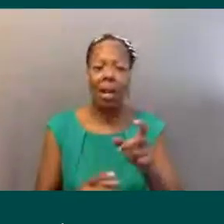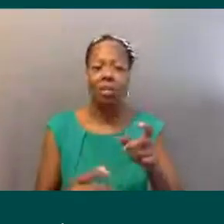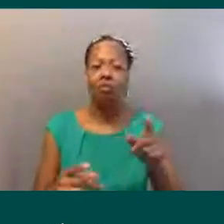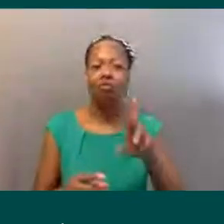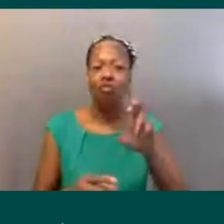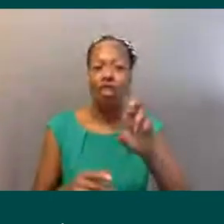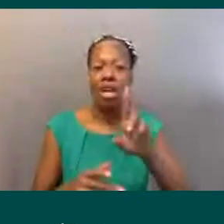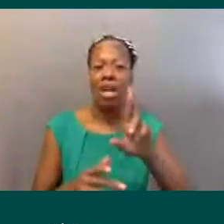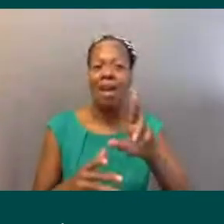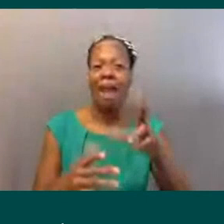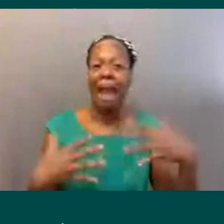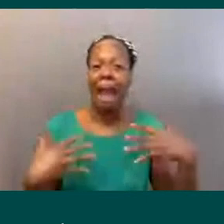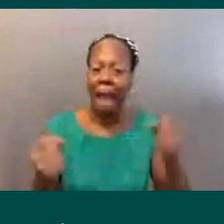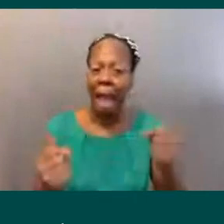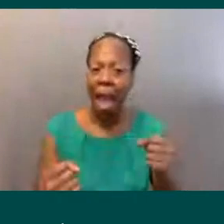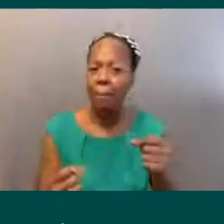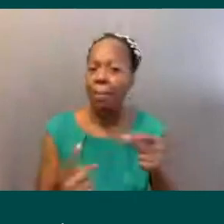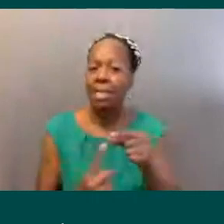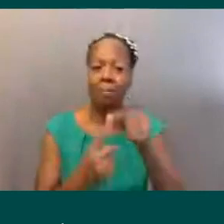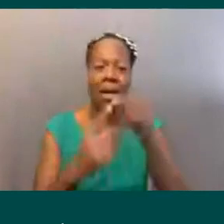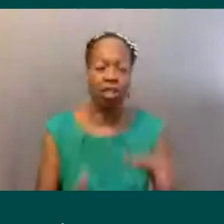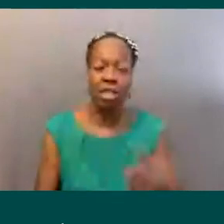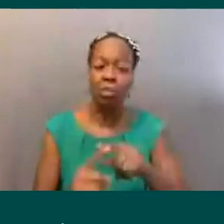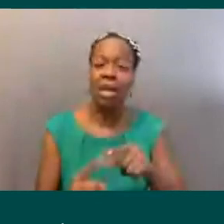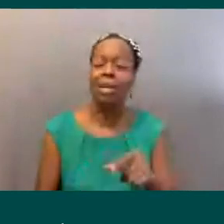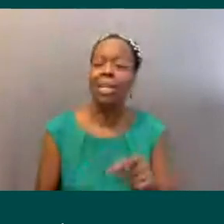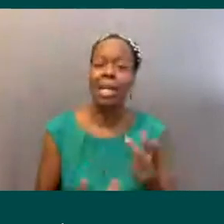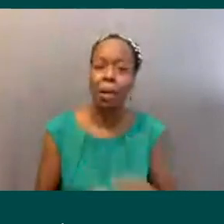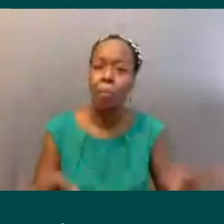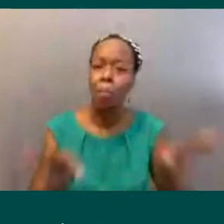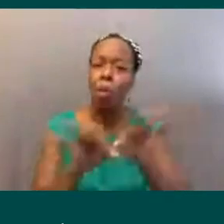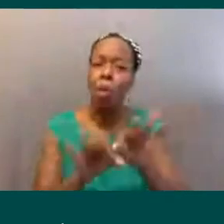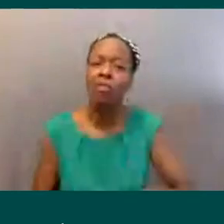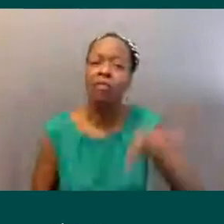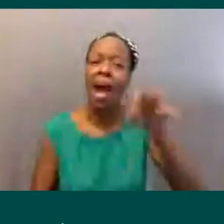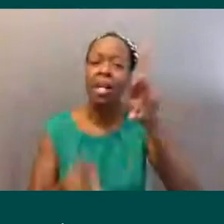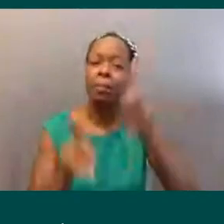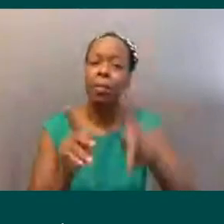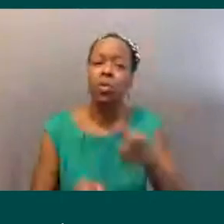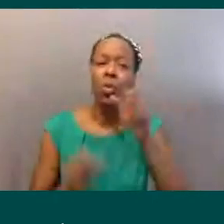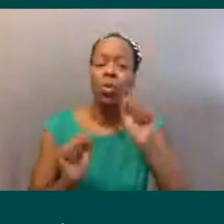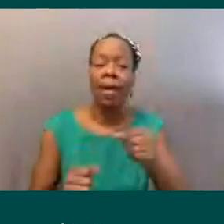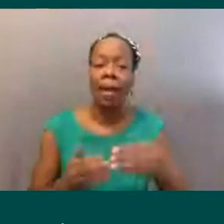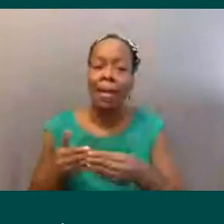to not just to guide you, but to be on your side, to work through this.